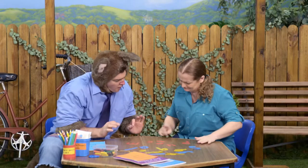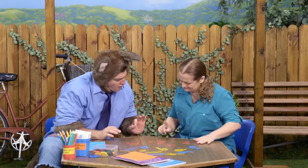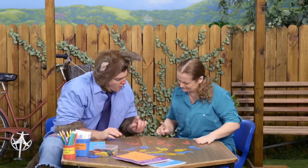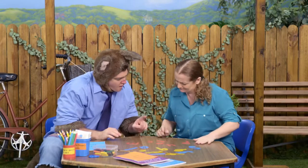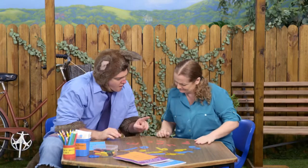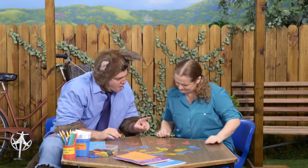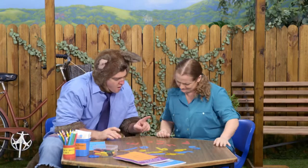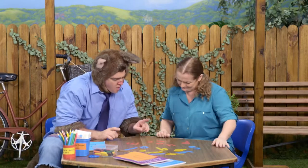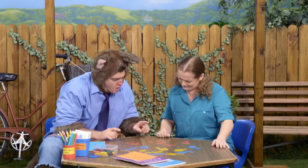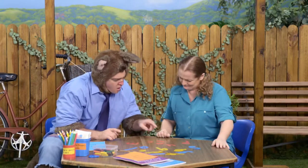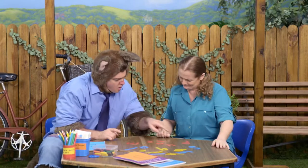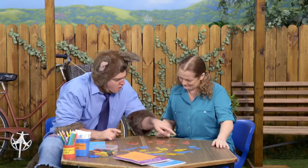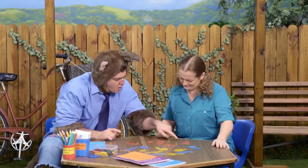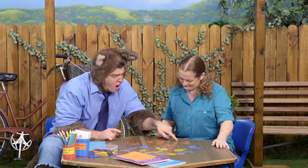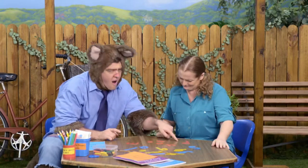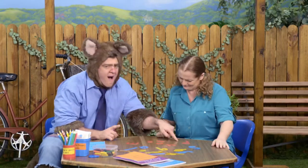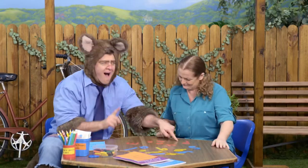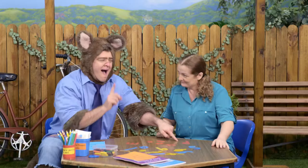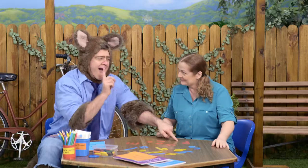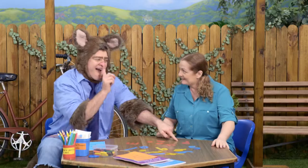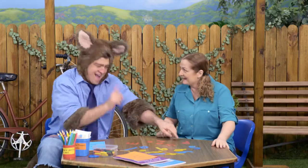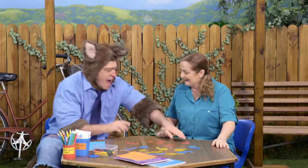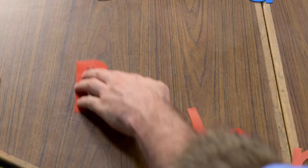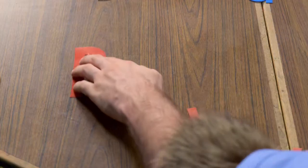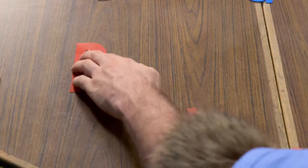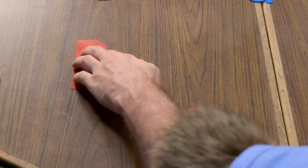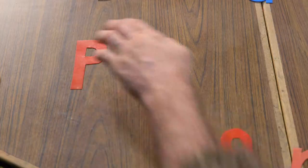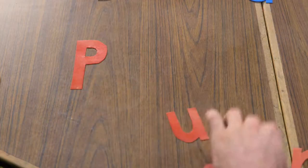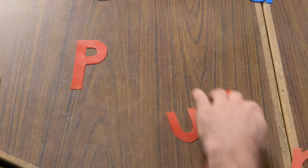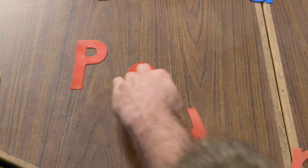Hm. Oh, I know.